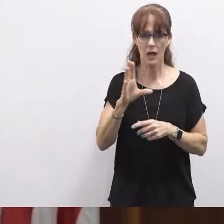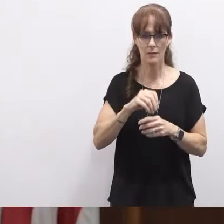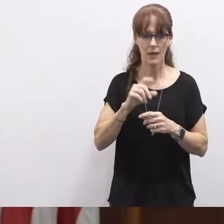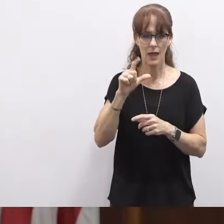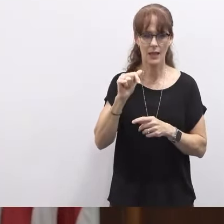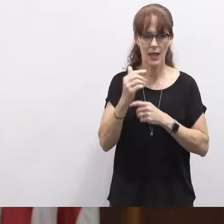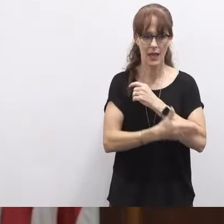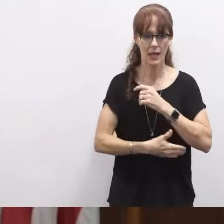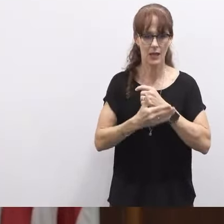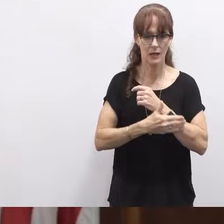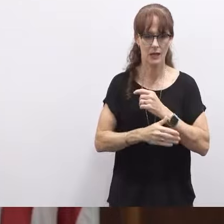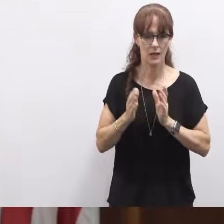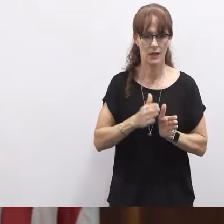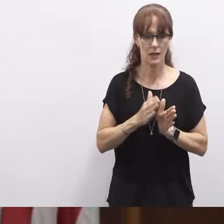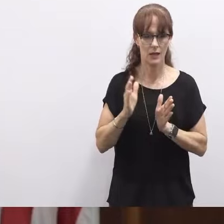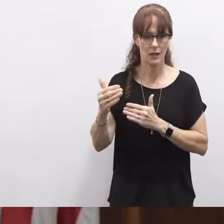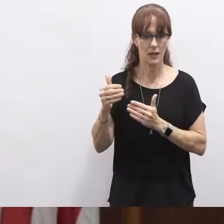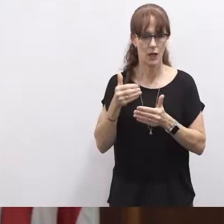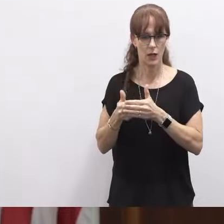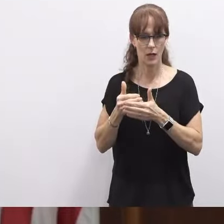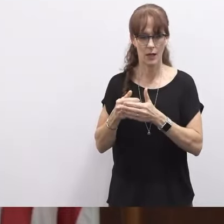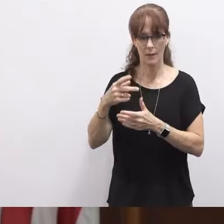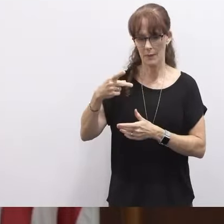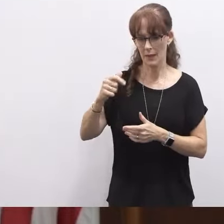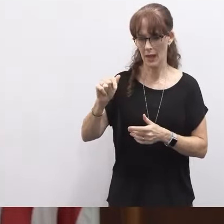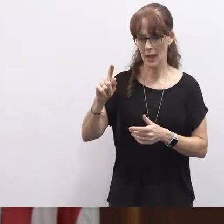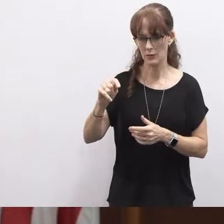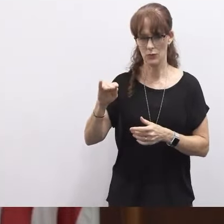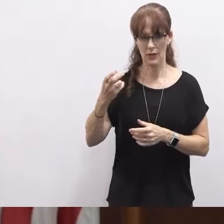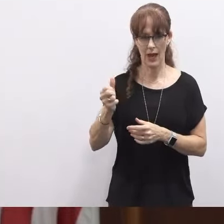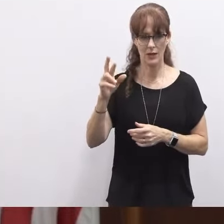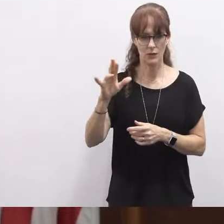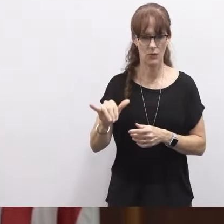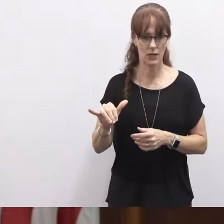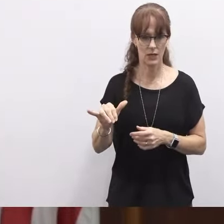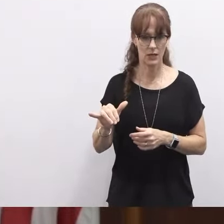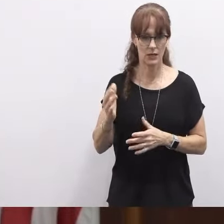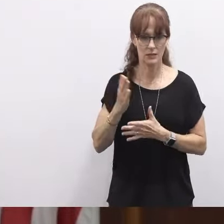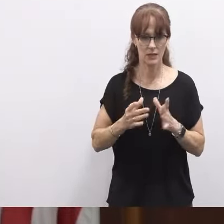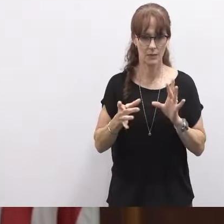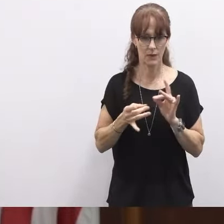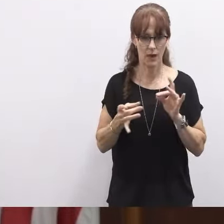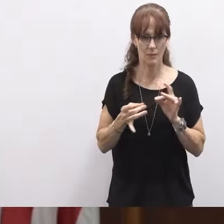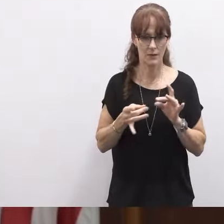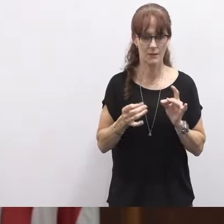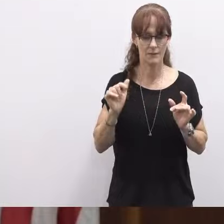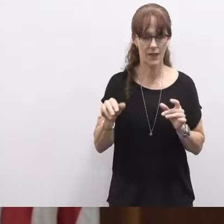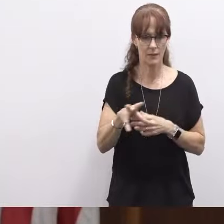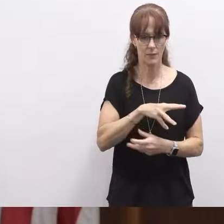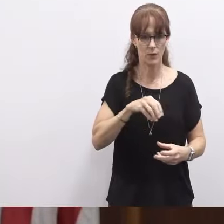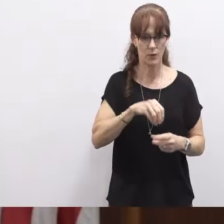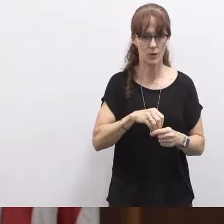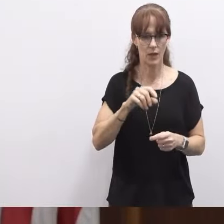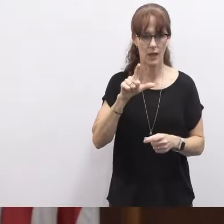and it sits over closer to Patrick Henry, that side of town. So I see a couple of comments in here that that should be included in LBUSD